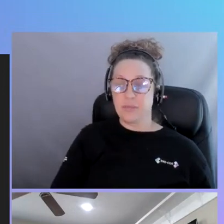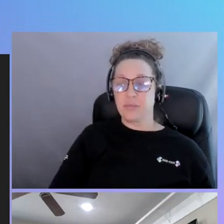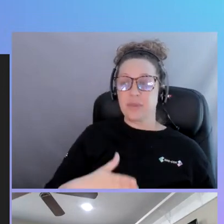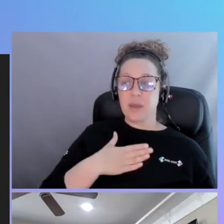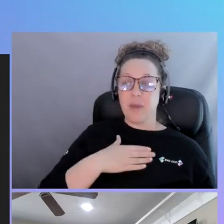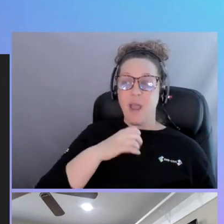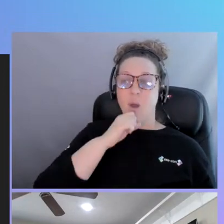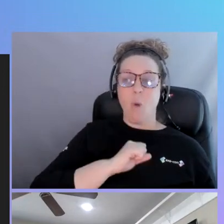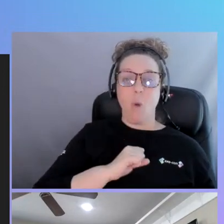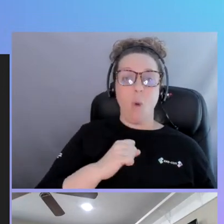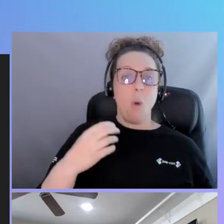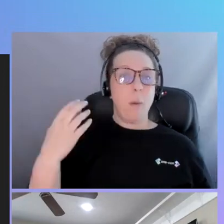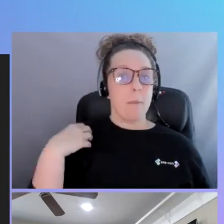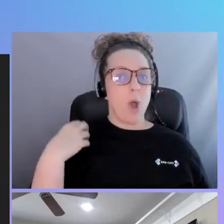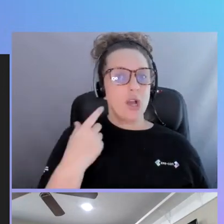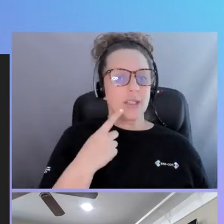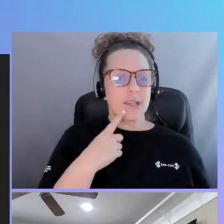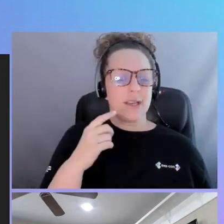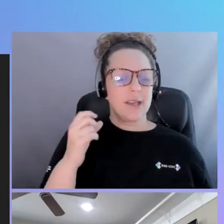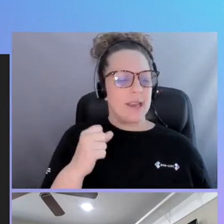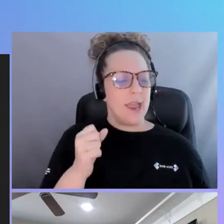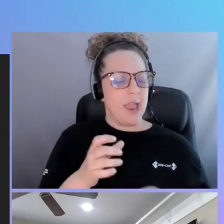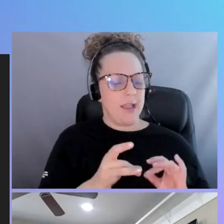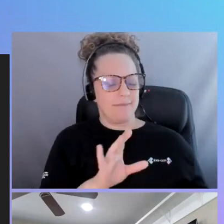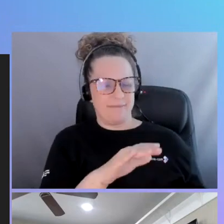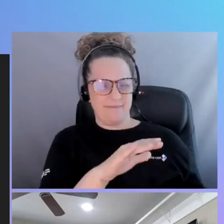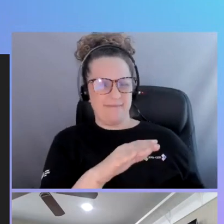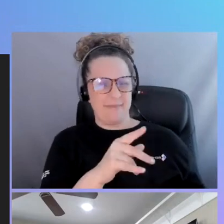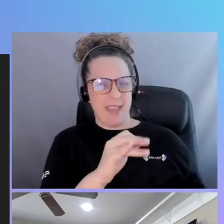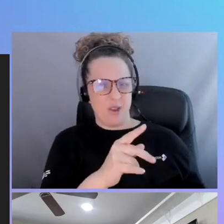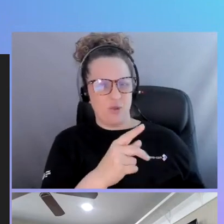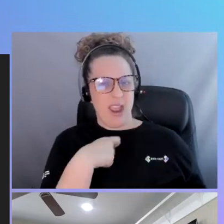yeah, yeah. Patrick, I need you to work on your your day job,